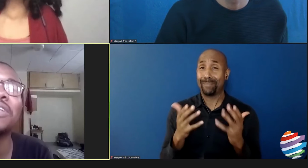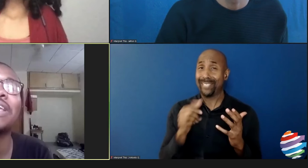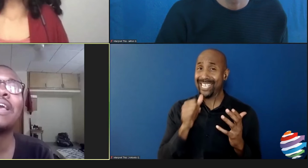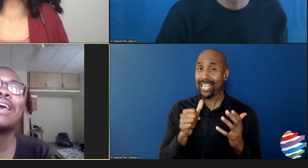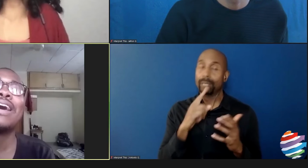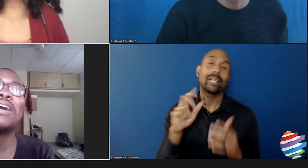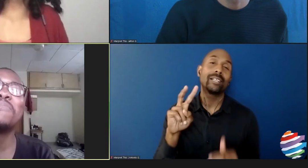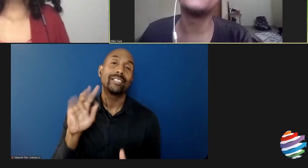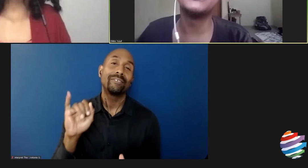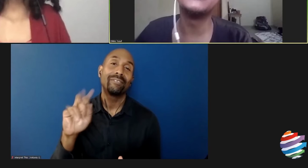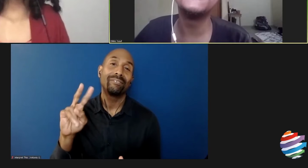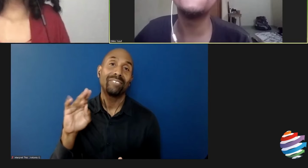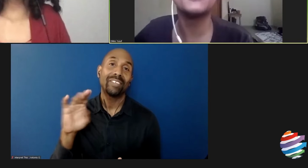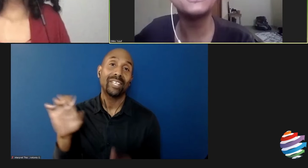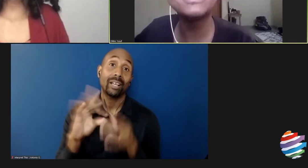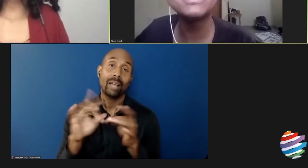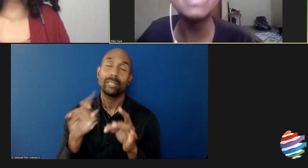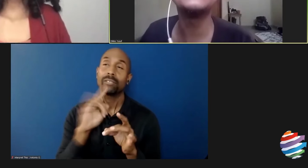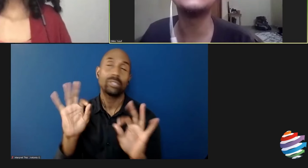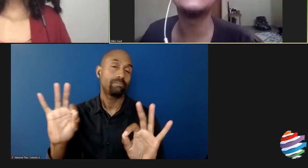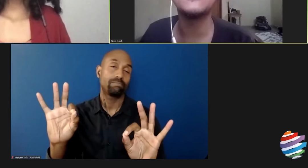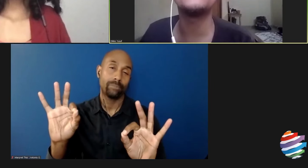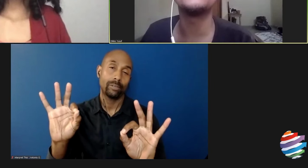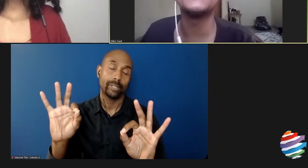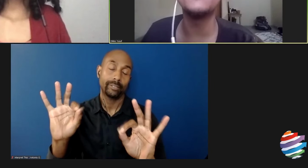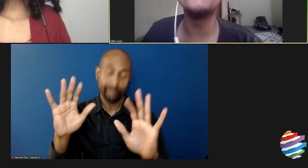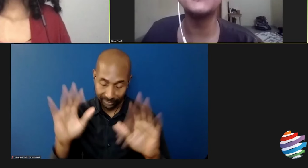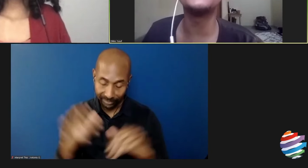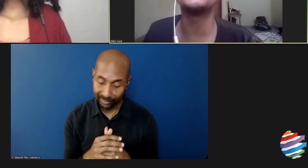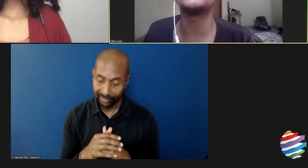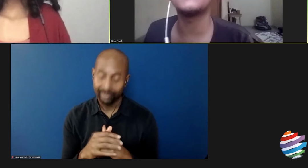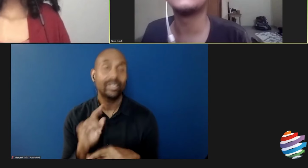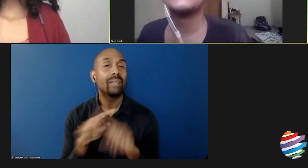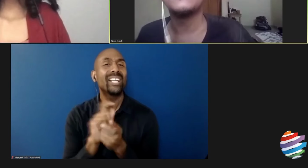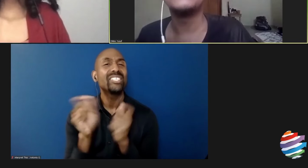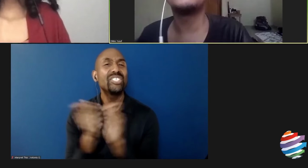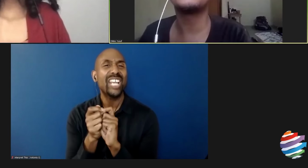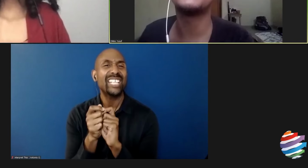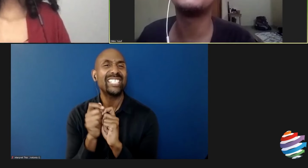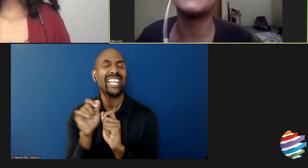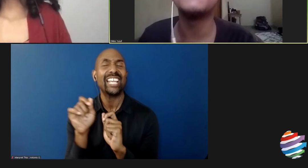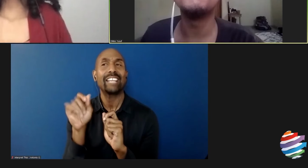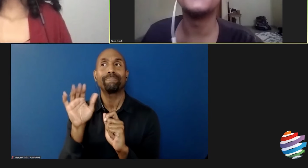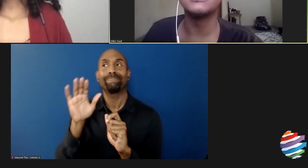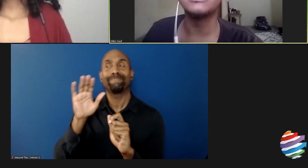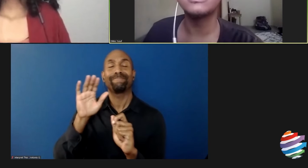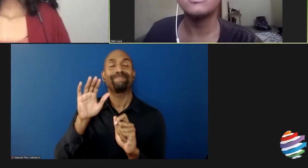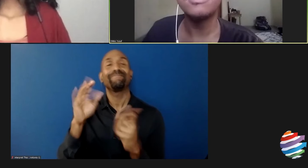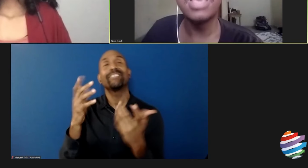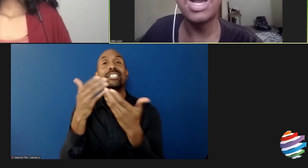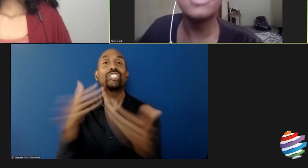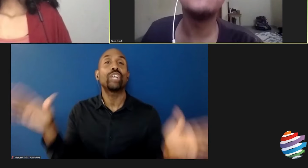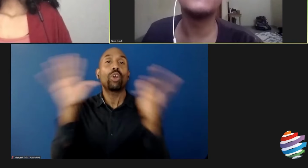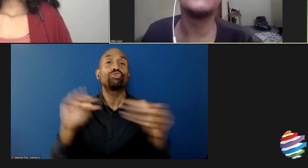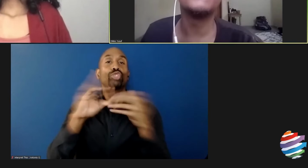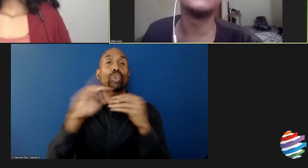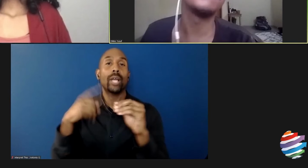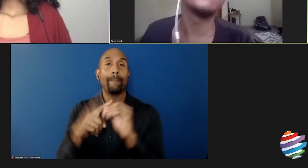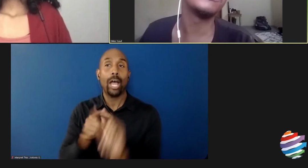Like changing the narrative and making sure that it's not about like I'm the one with